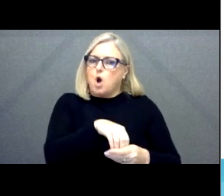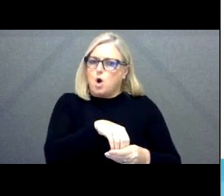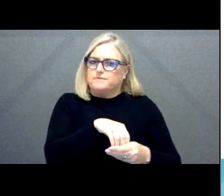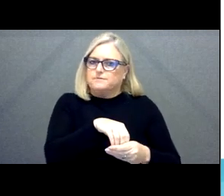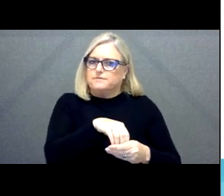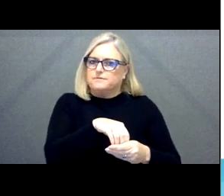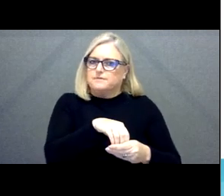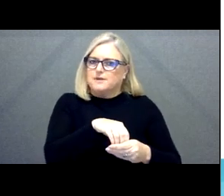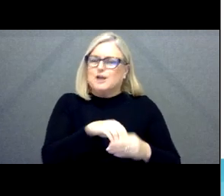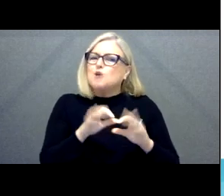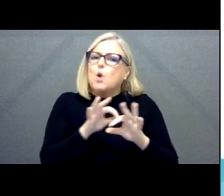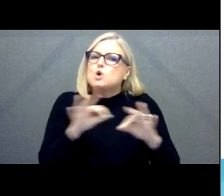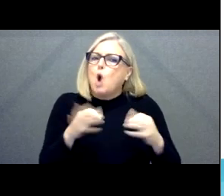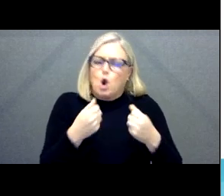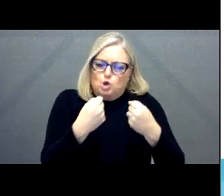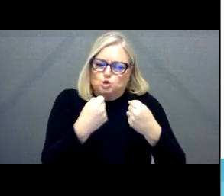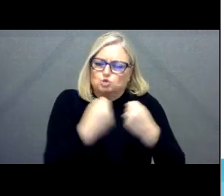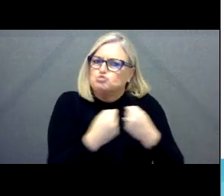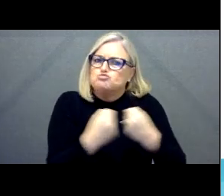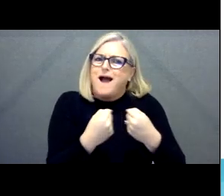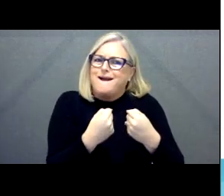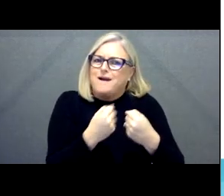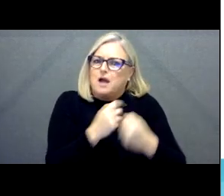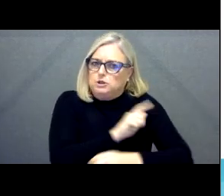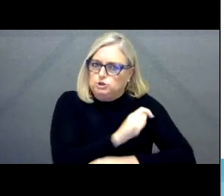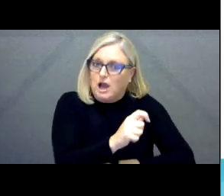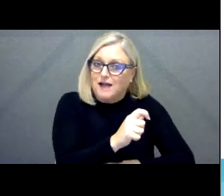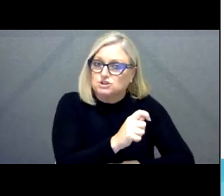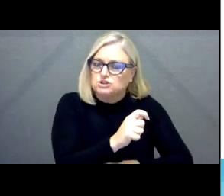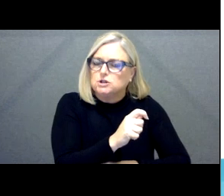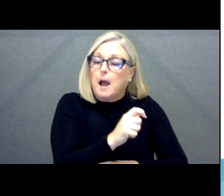just actual drug charges although a lot of the participants do have possess Dangerous